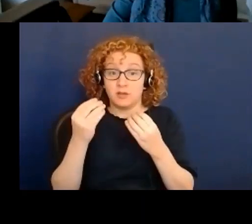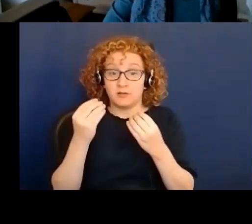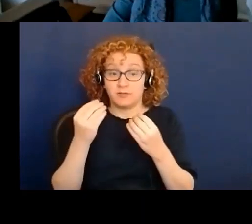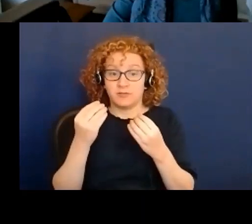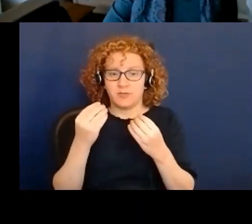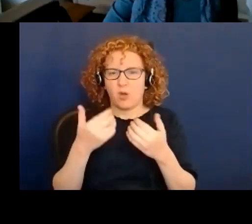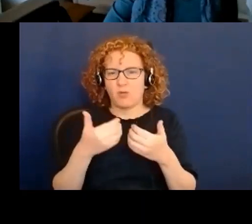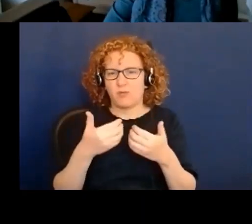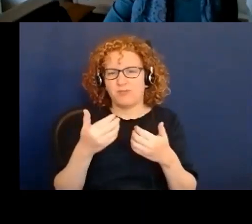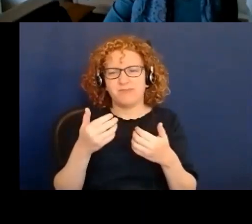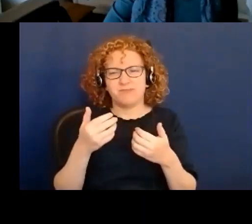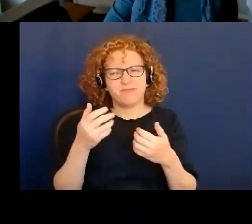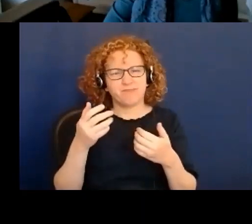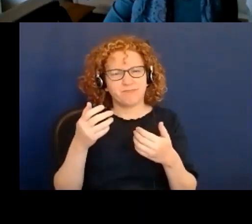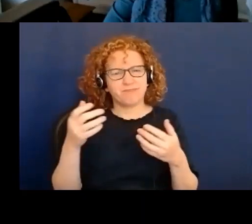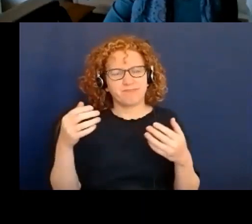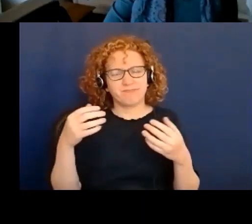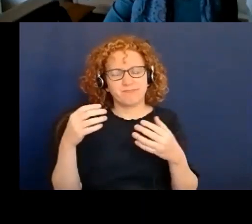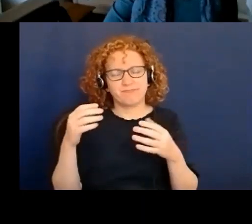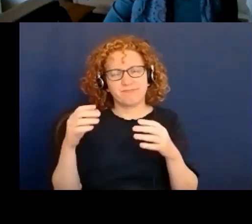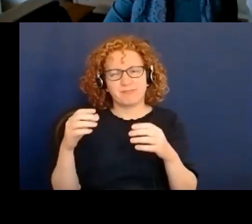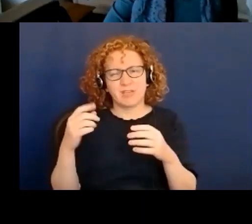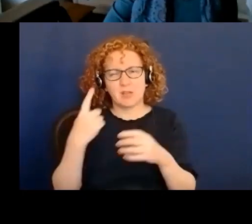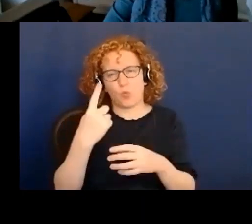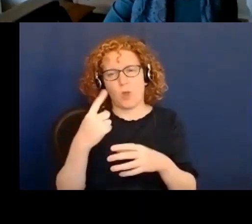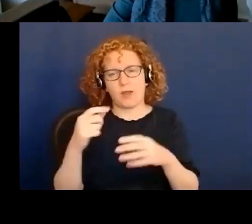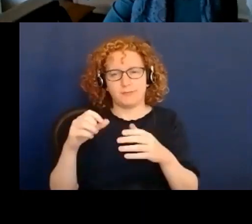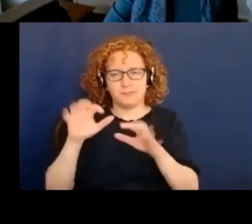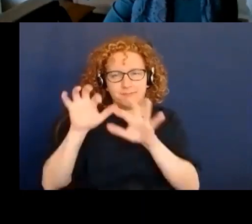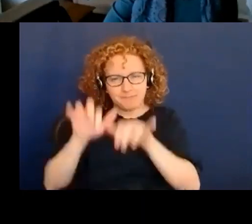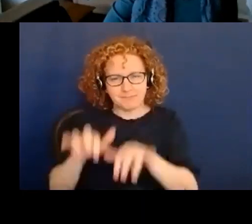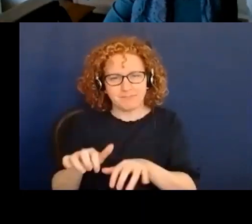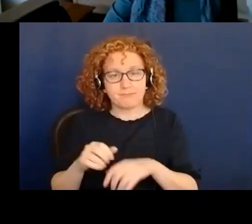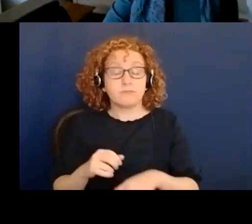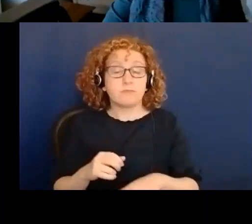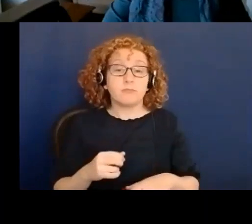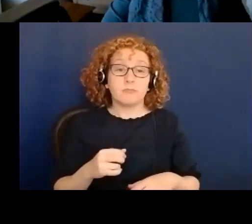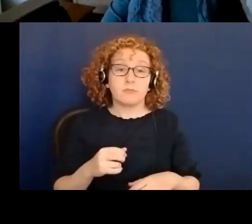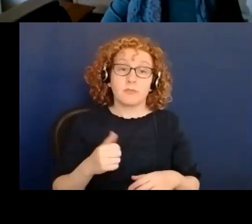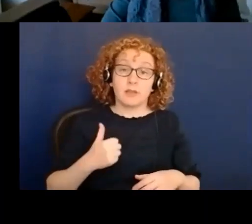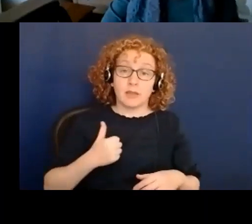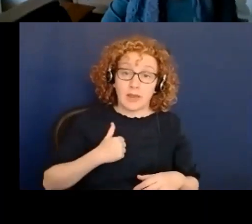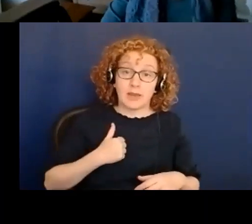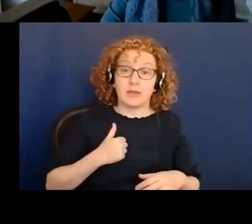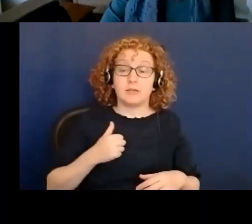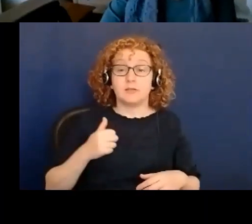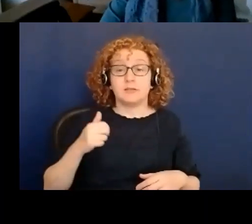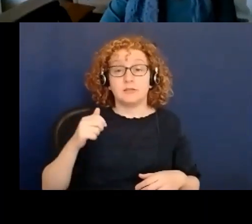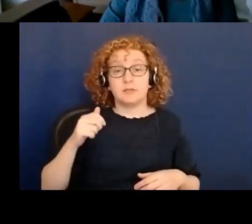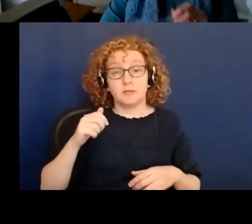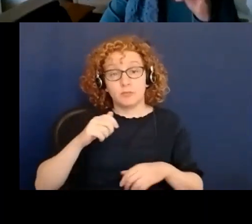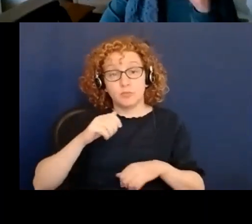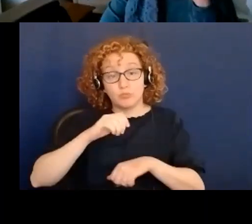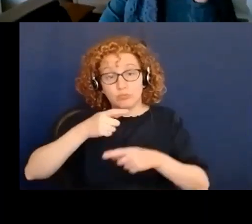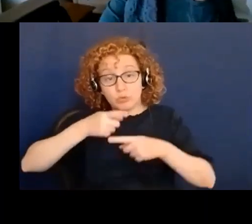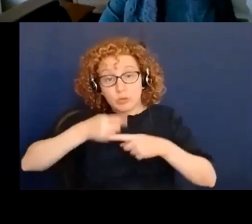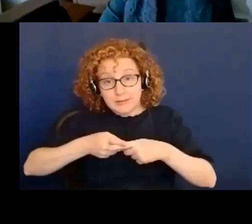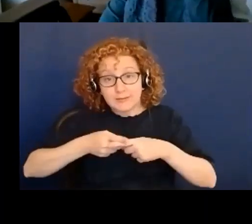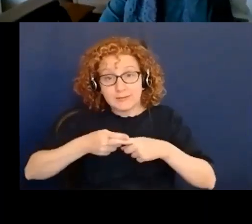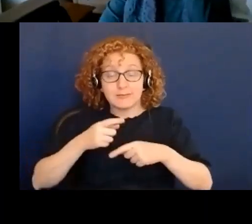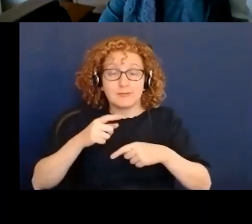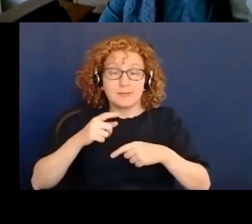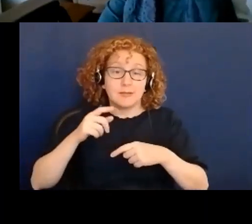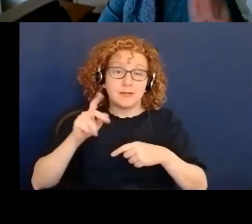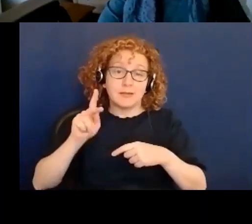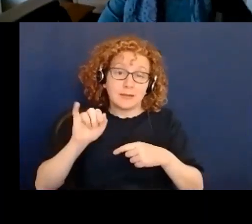information page um but the Canadians destroyings the the Brits and the Kiwis all are providing